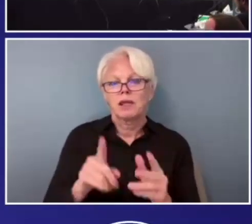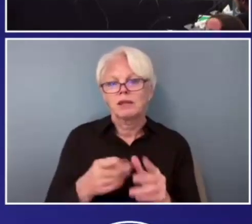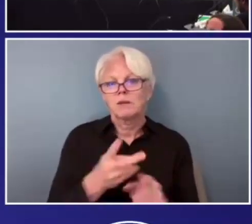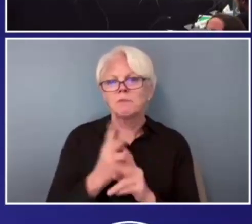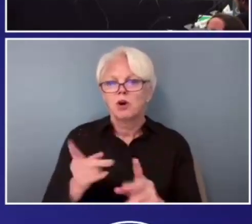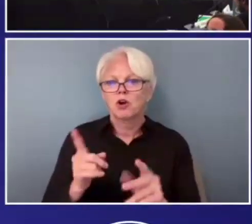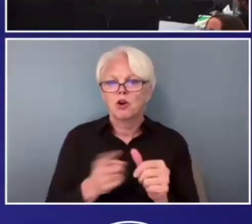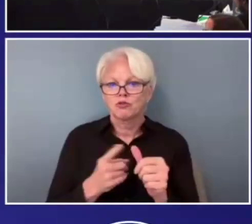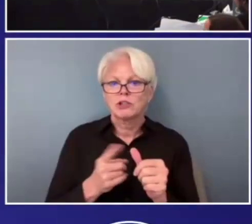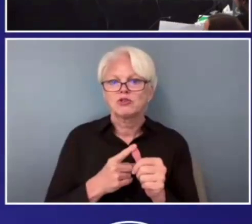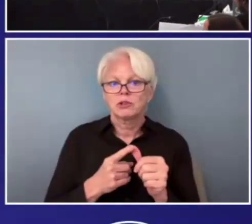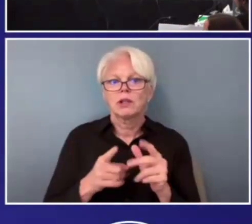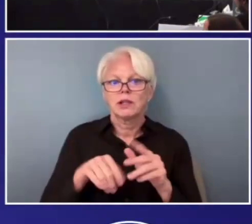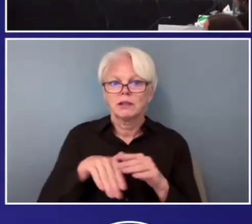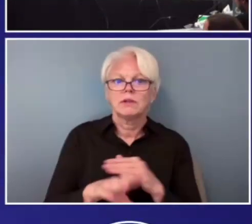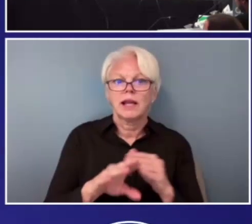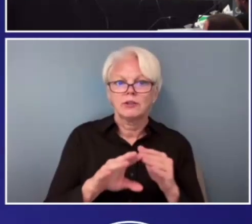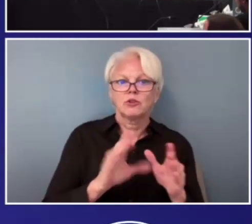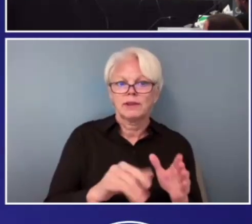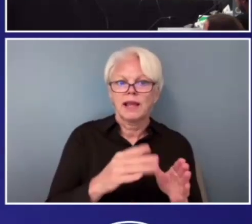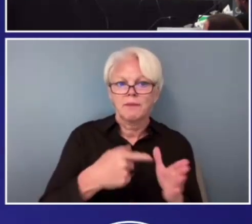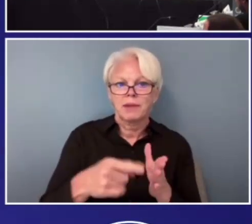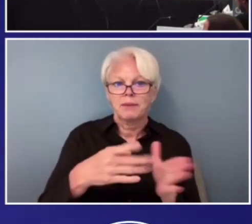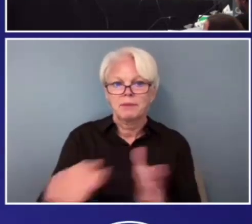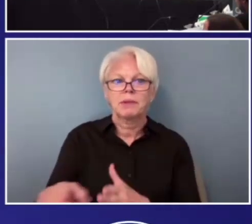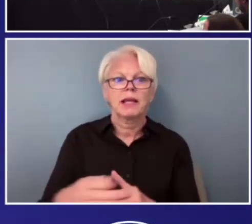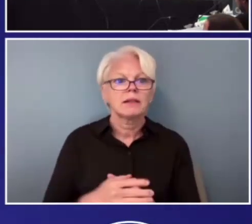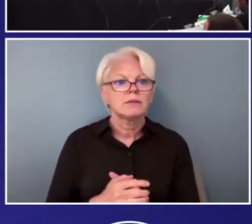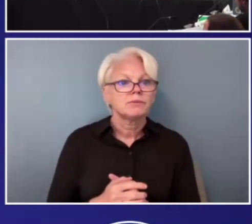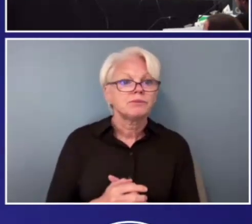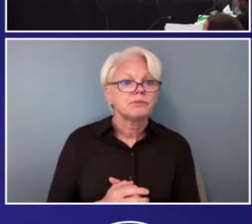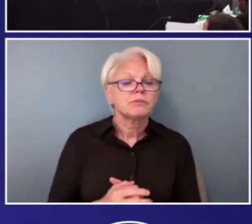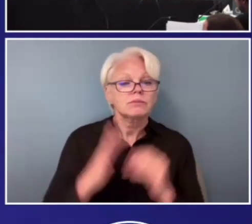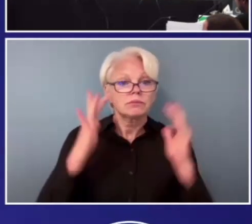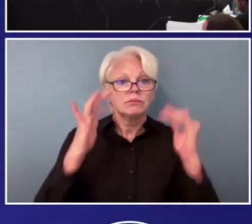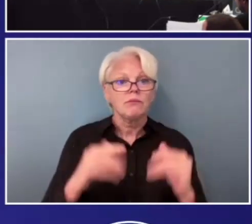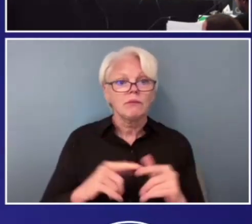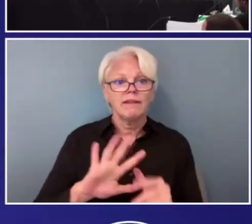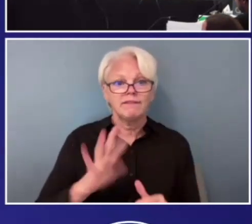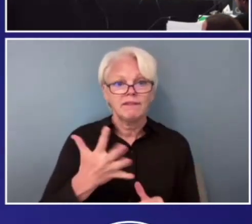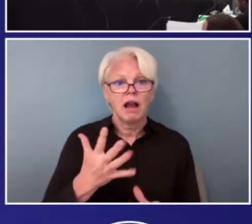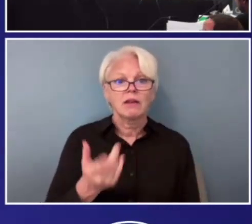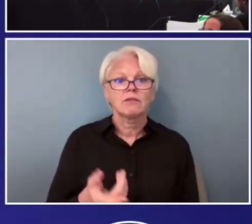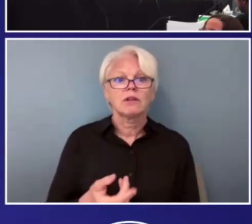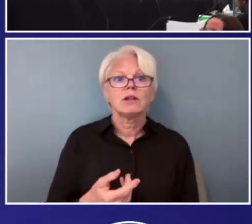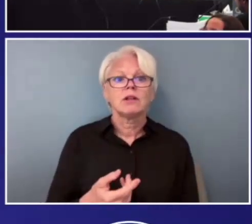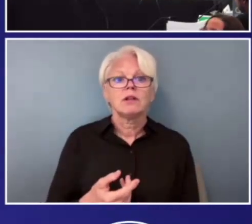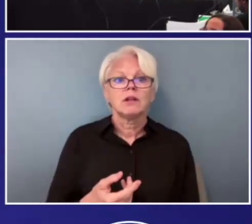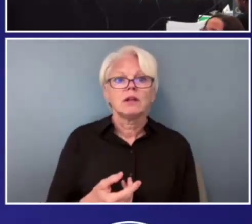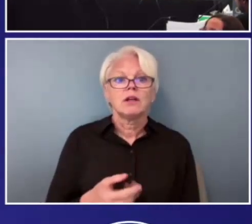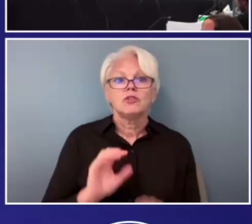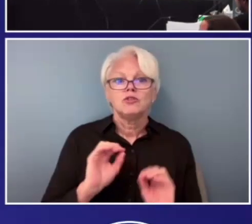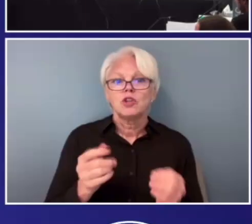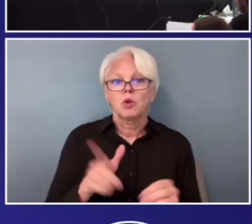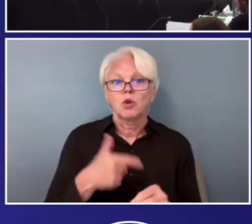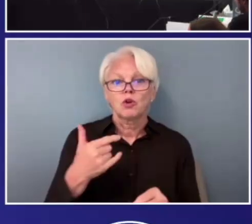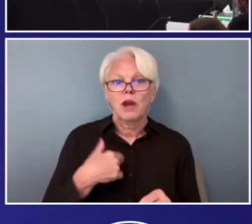We come all the way down to five, where we have removed the reference to no longer has a partial financial hardship,